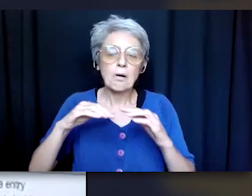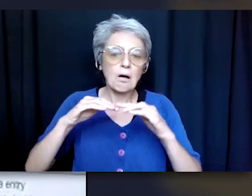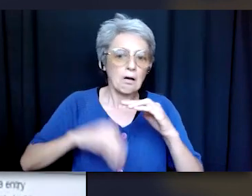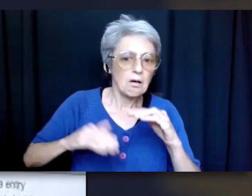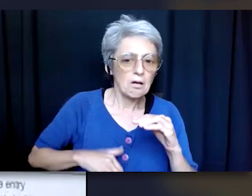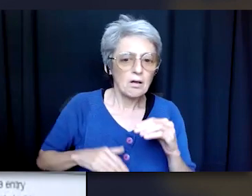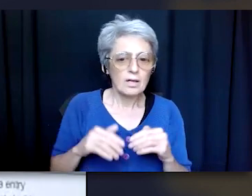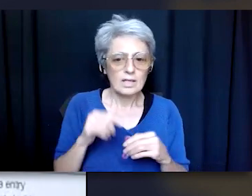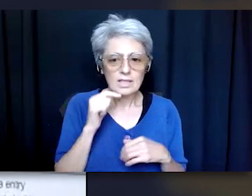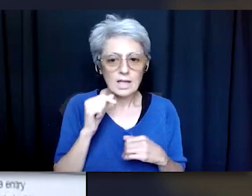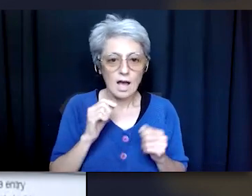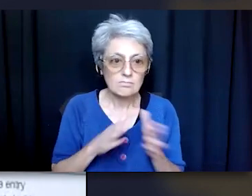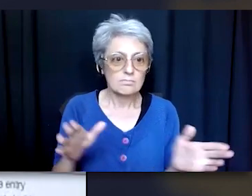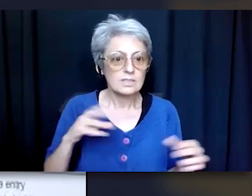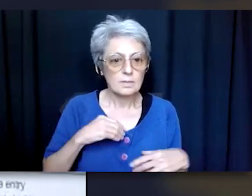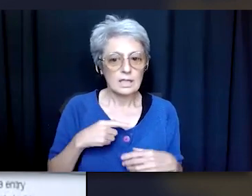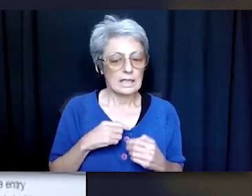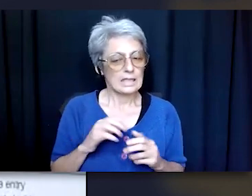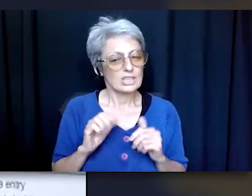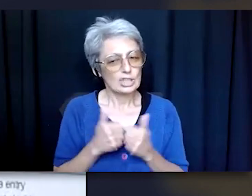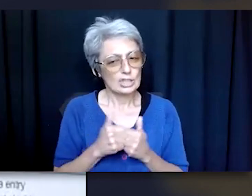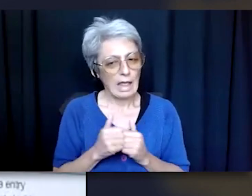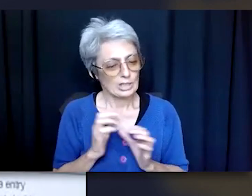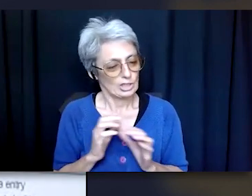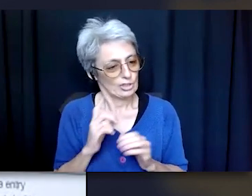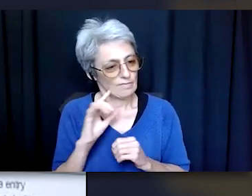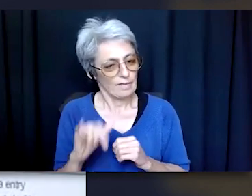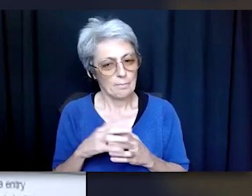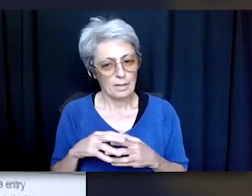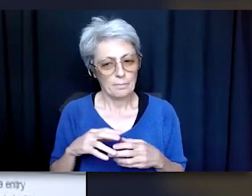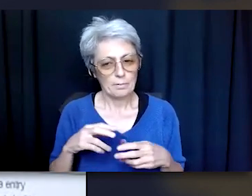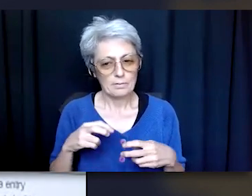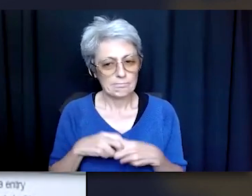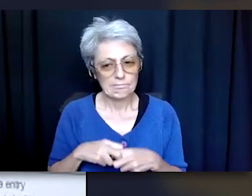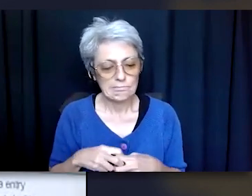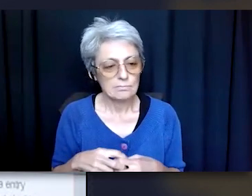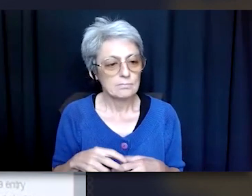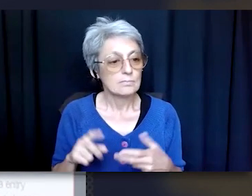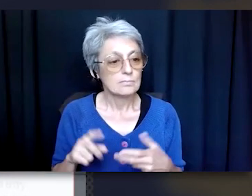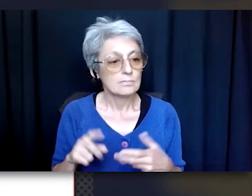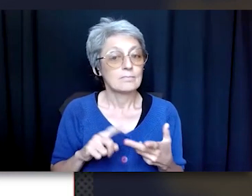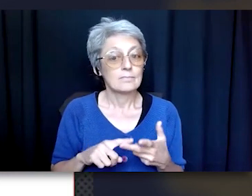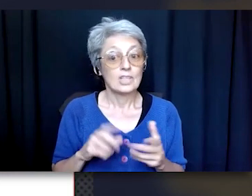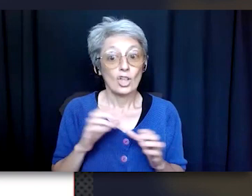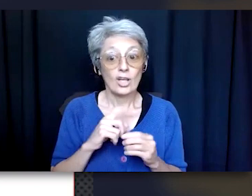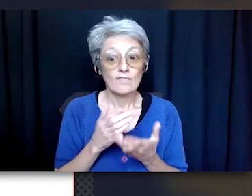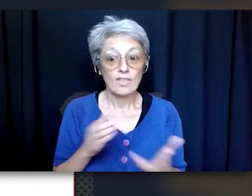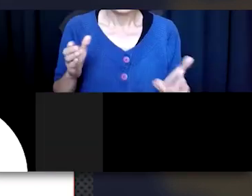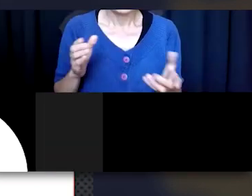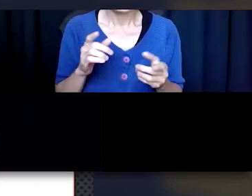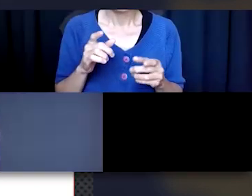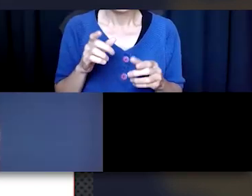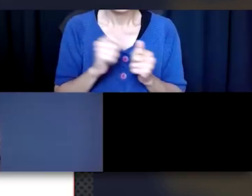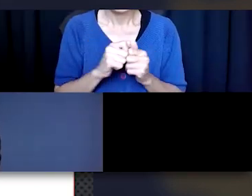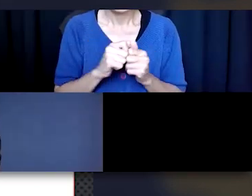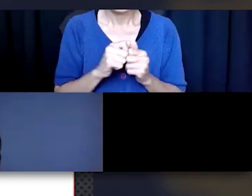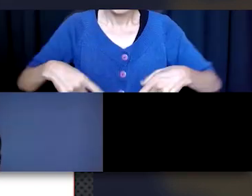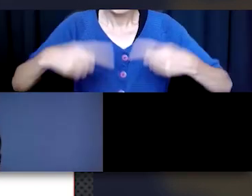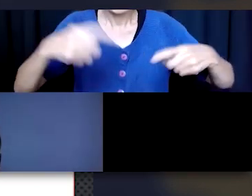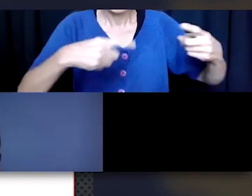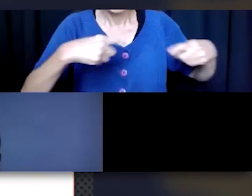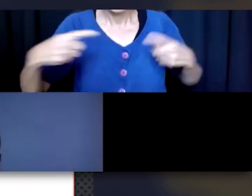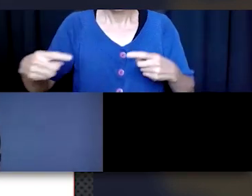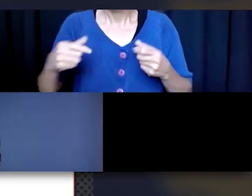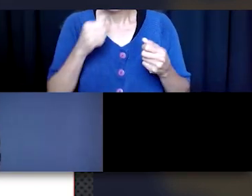stuff that’s probably contested, right, then you’re going to have to find multiple answers